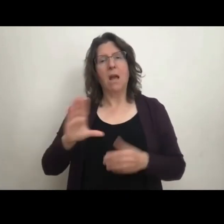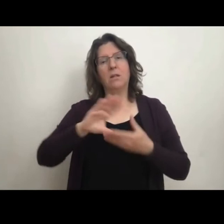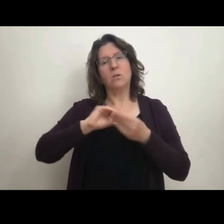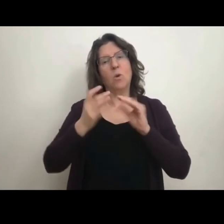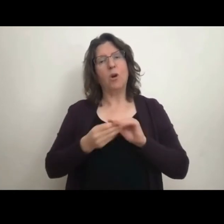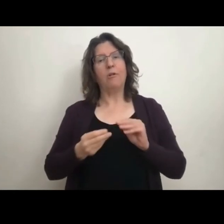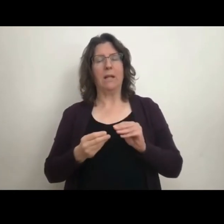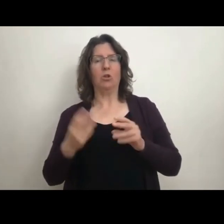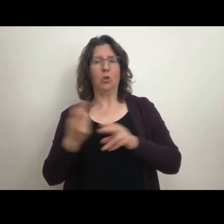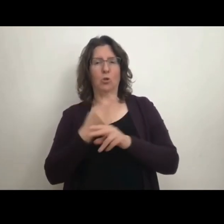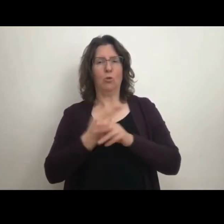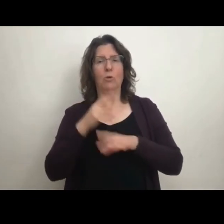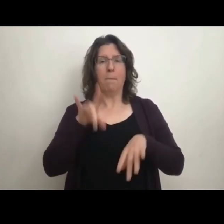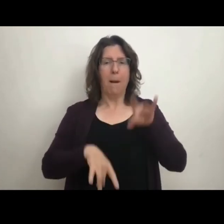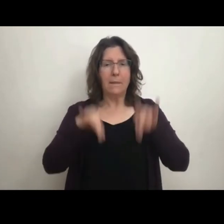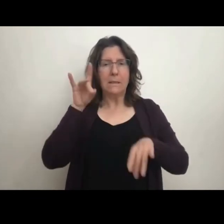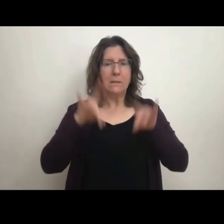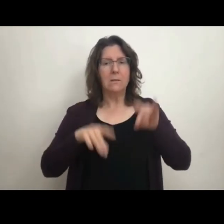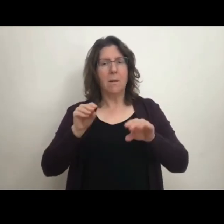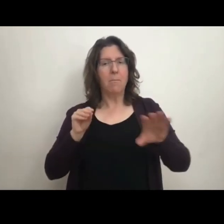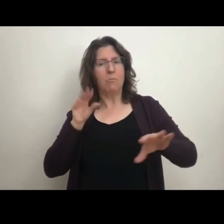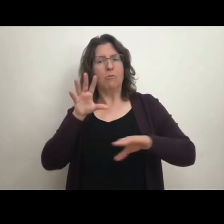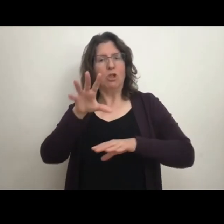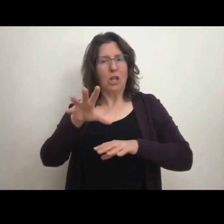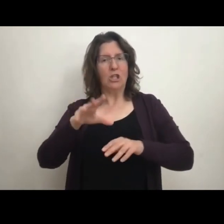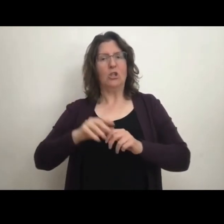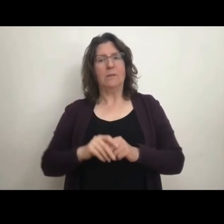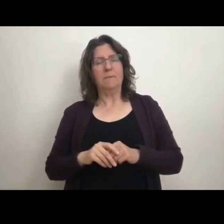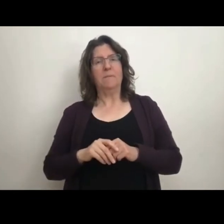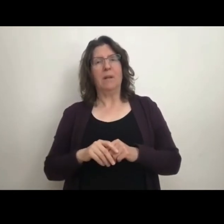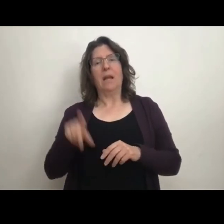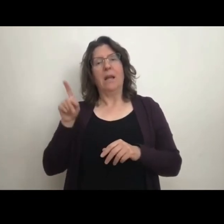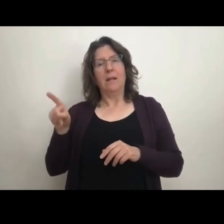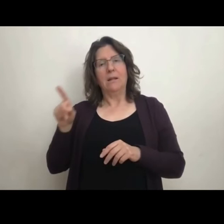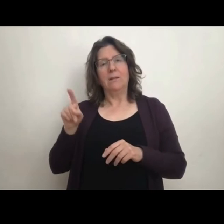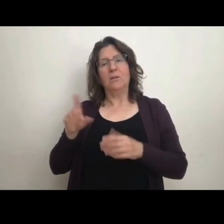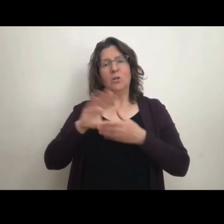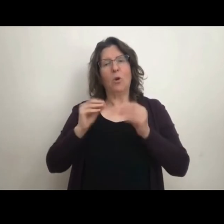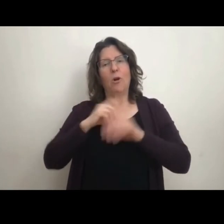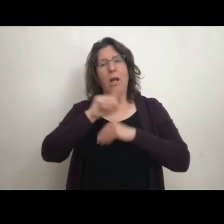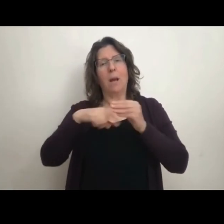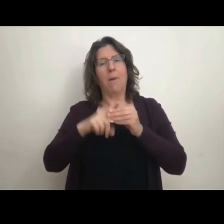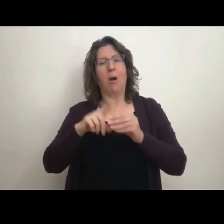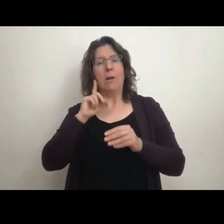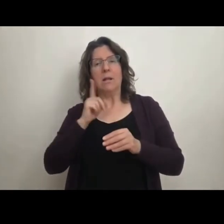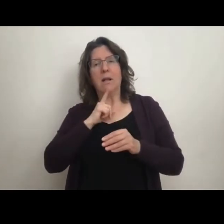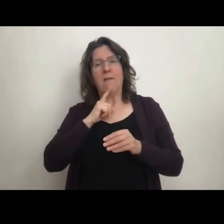That production uses puppets and projection.